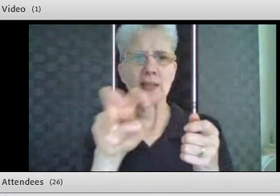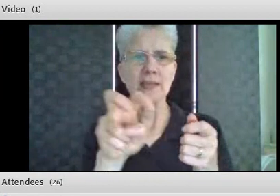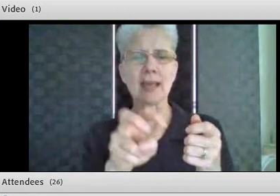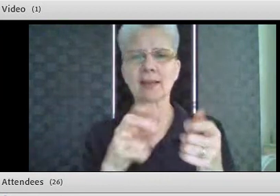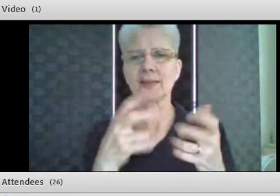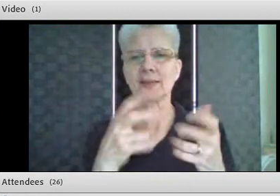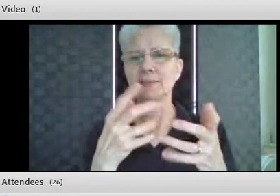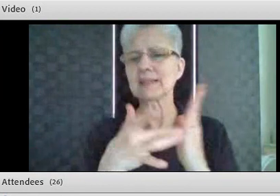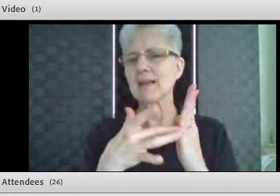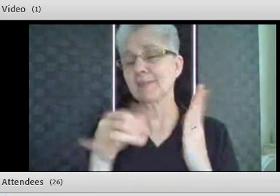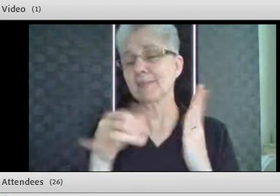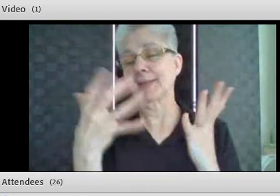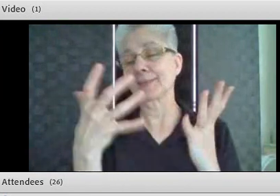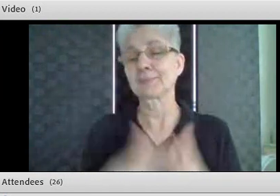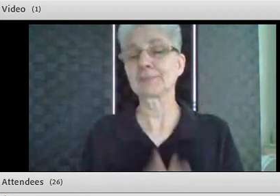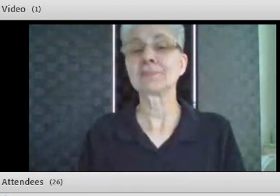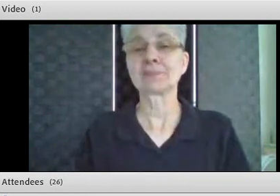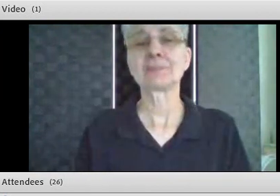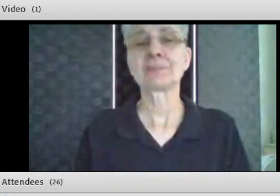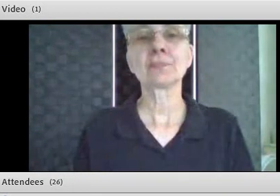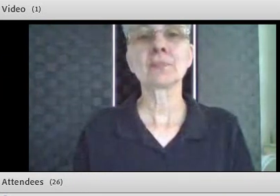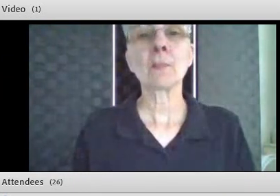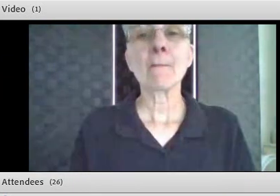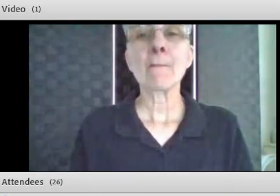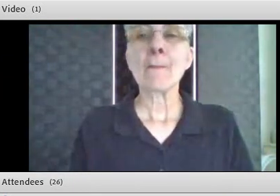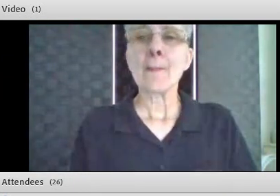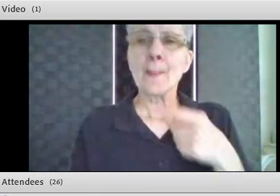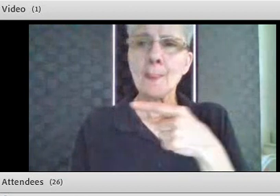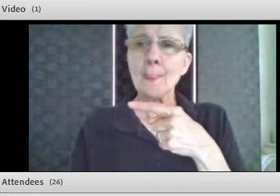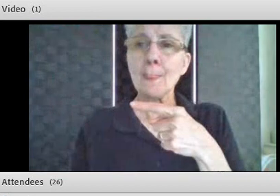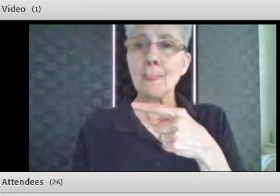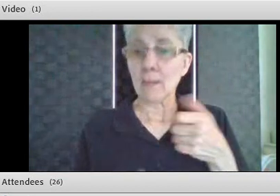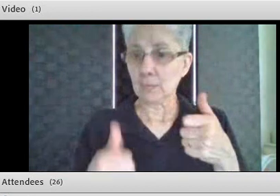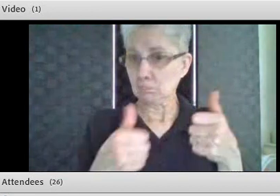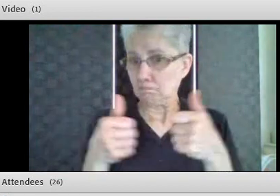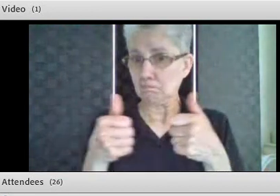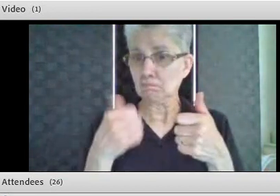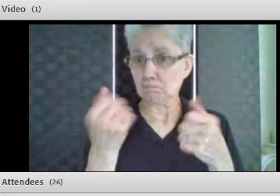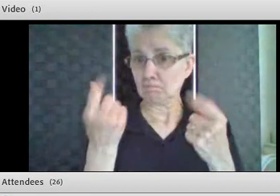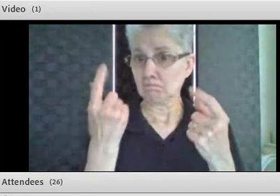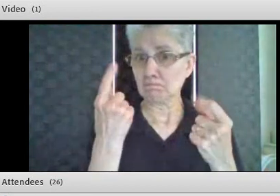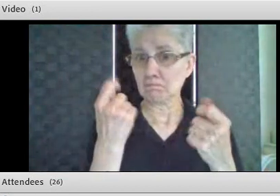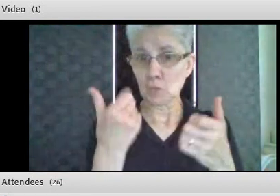I'm not sure why they're flying off. They certainly weren't doing that in our original PowerPoint, but I guess there is some -- Something got lost in translation.